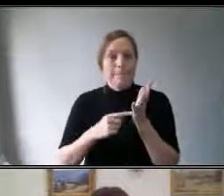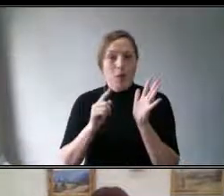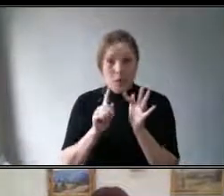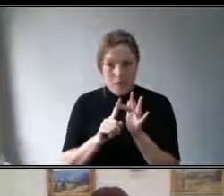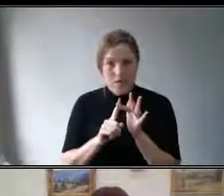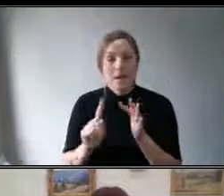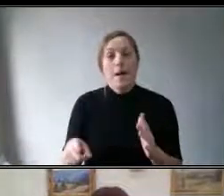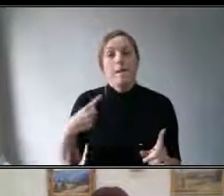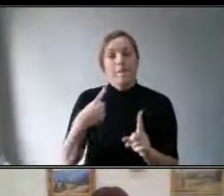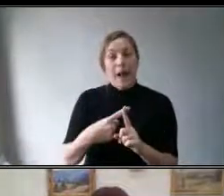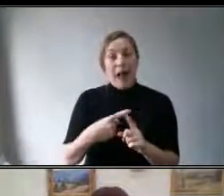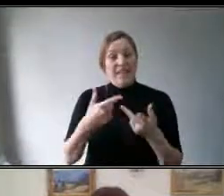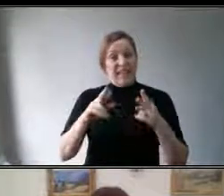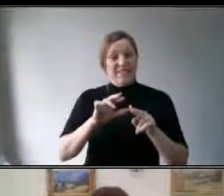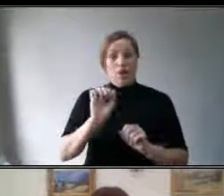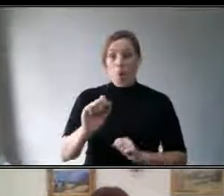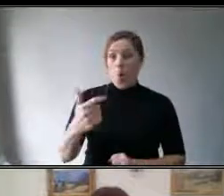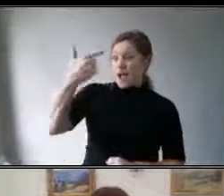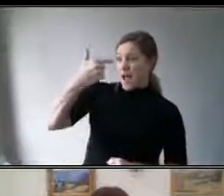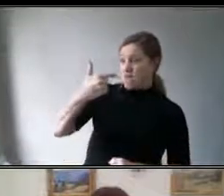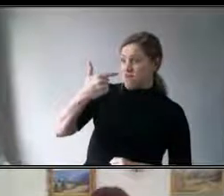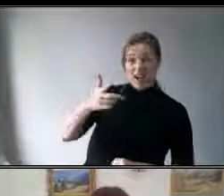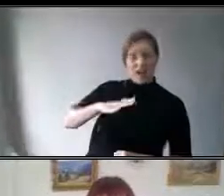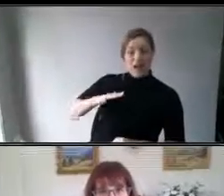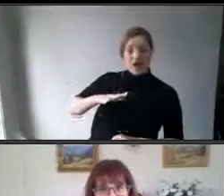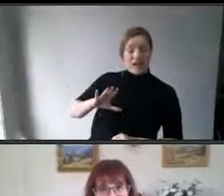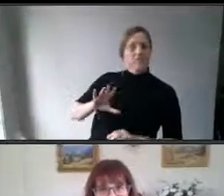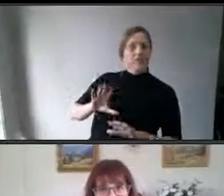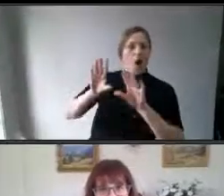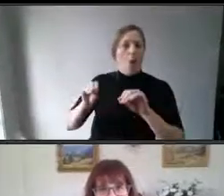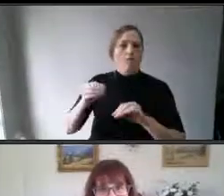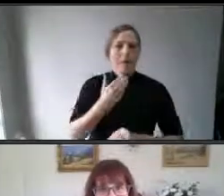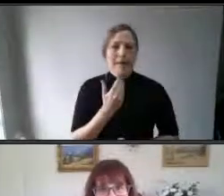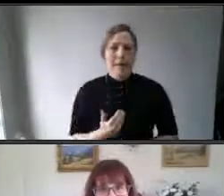presenting if you could have your cameras off during the presentation um that'll help keep